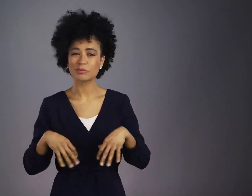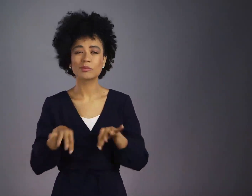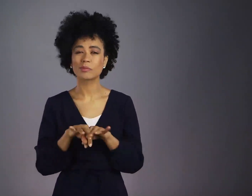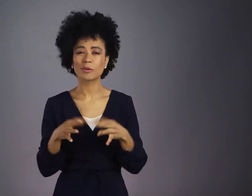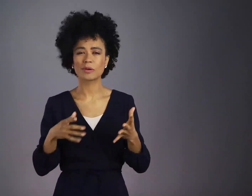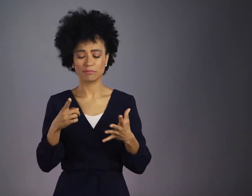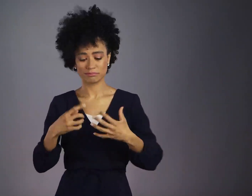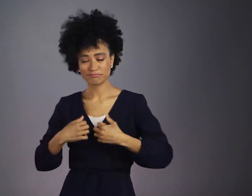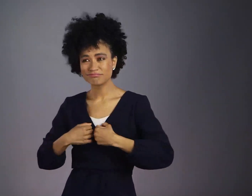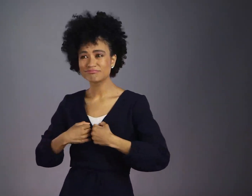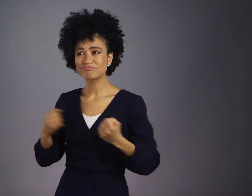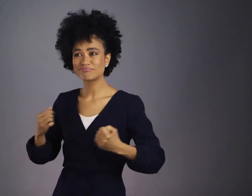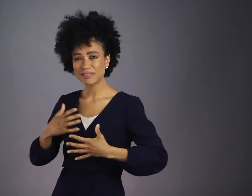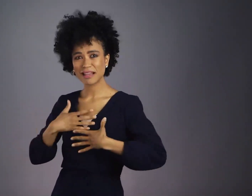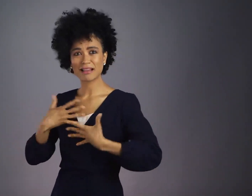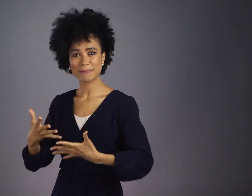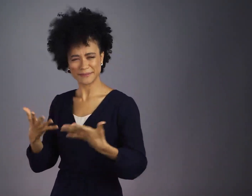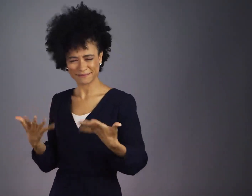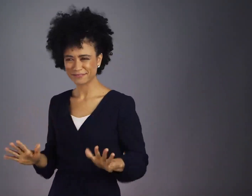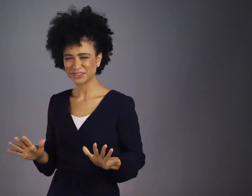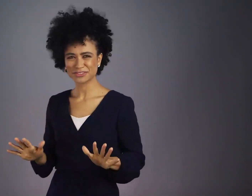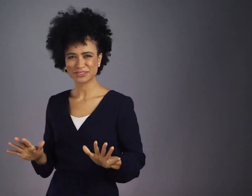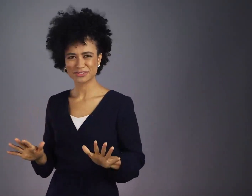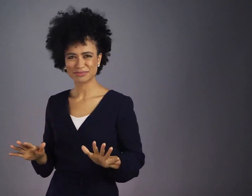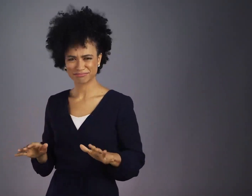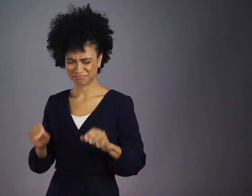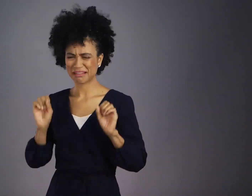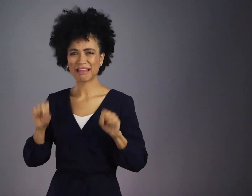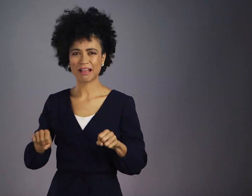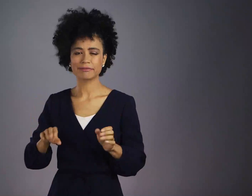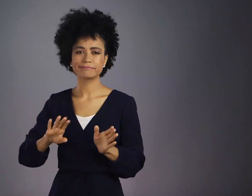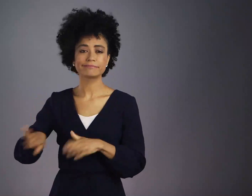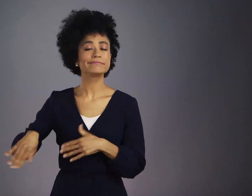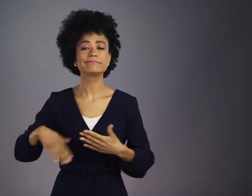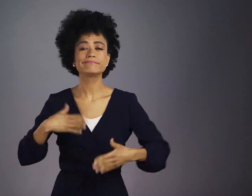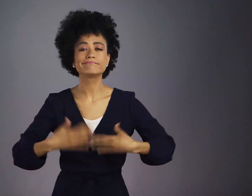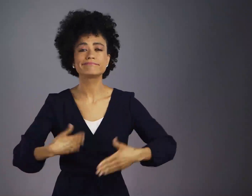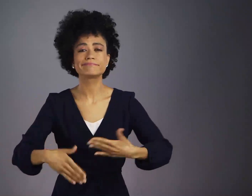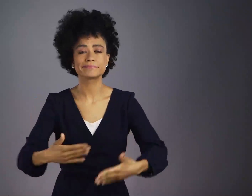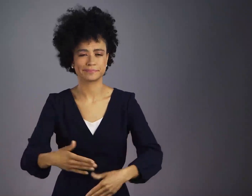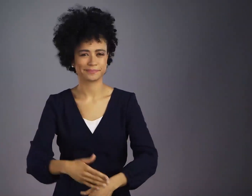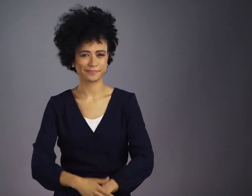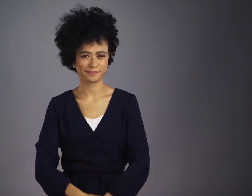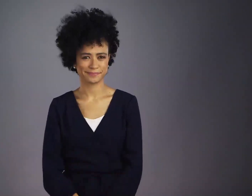We have made our demonstration, done our part. It’s water over the dam.